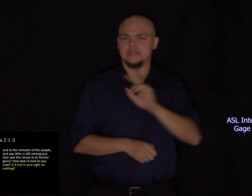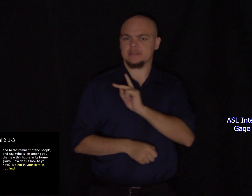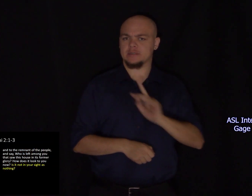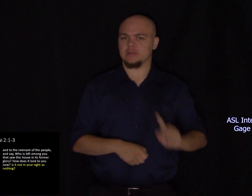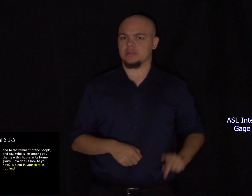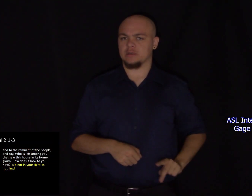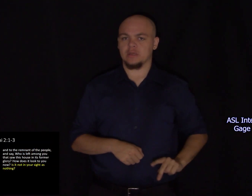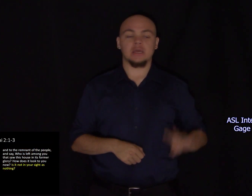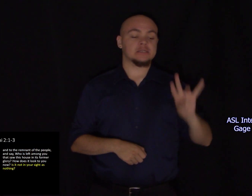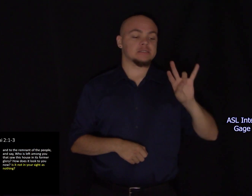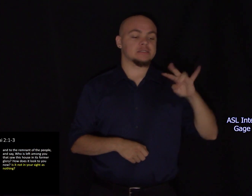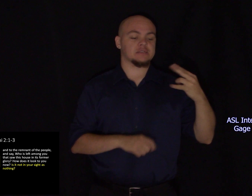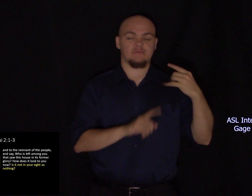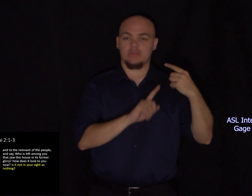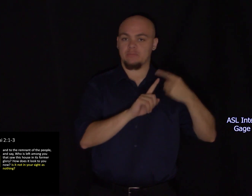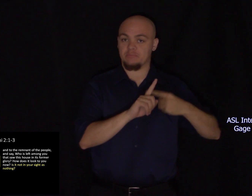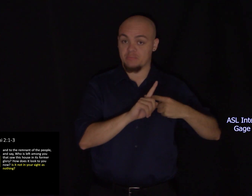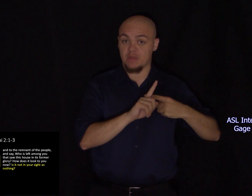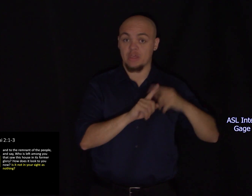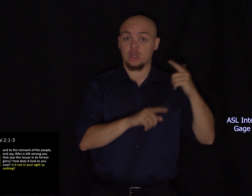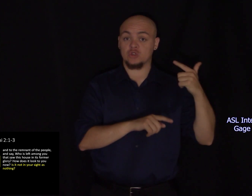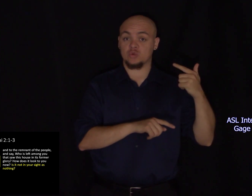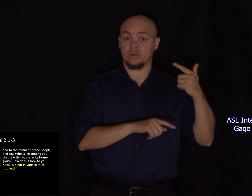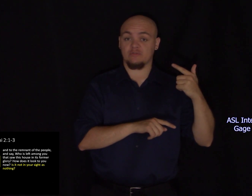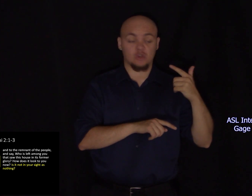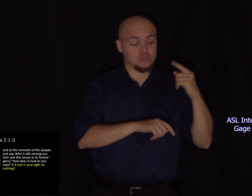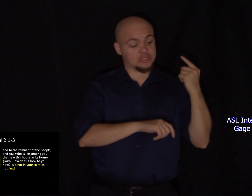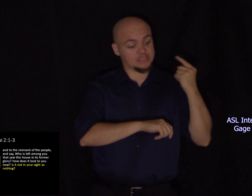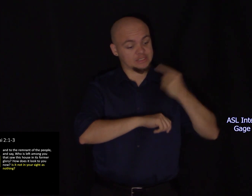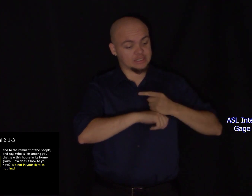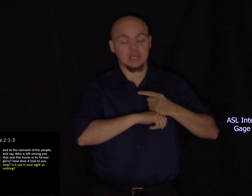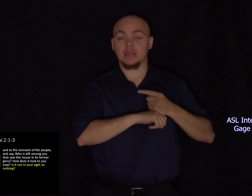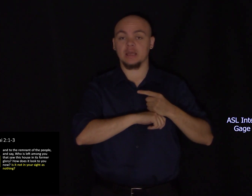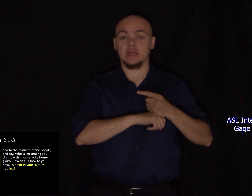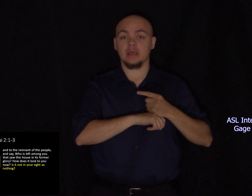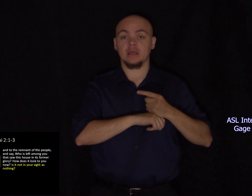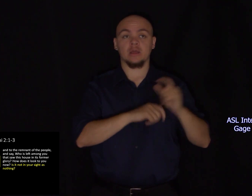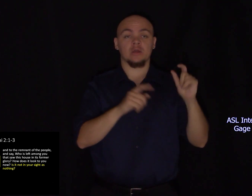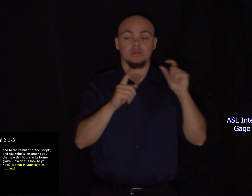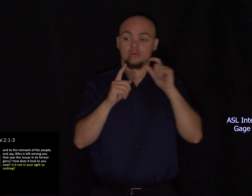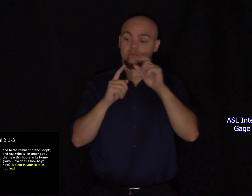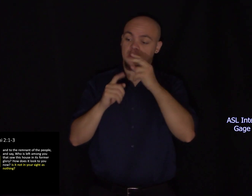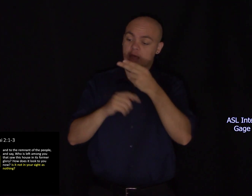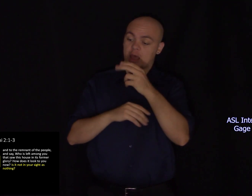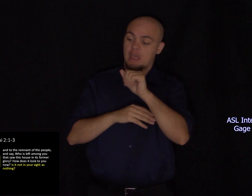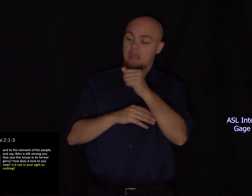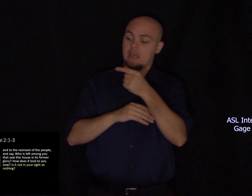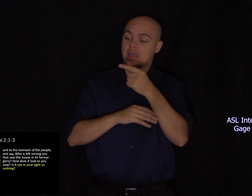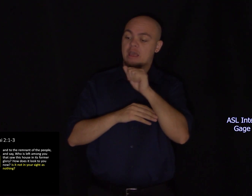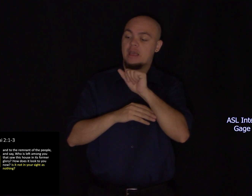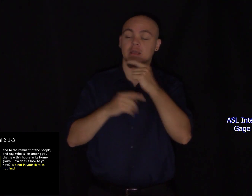the seventh month on the 21st day of the month the word of the Lord came by the Prophet Haggai saying